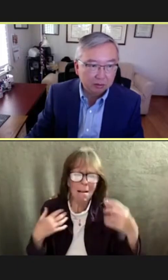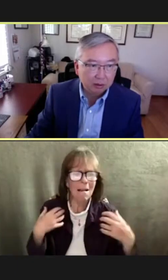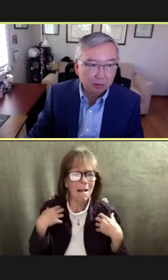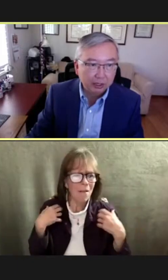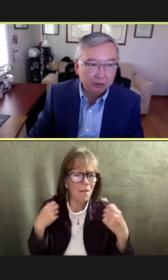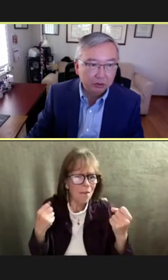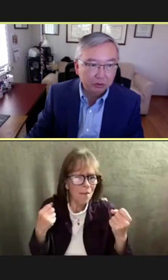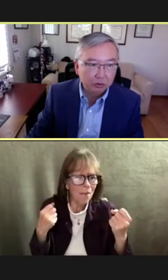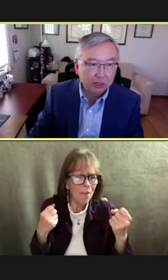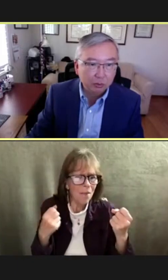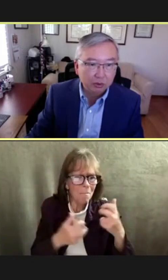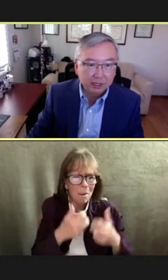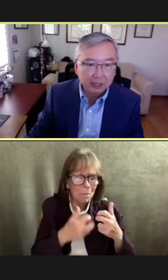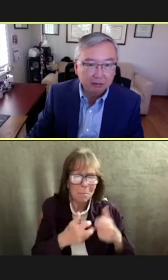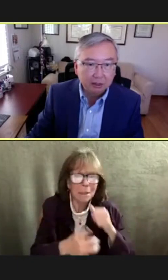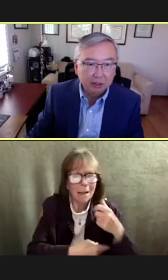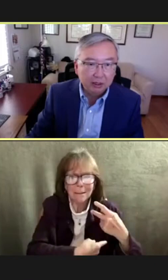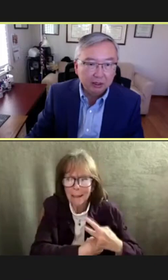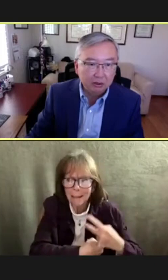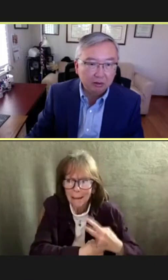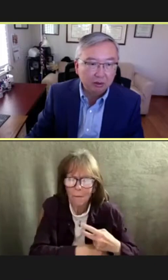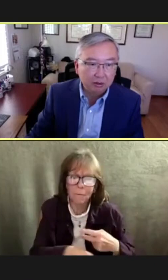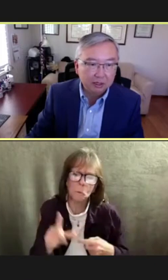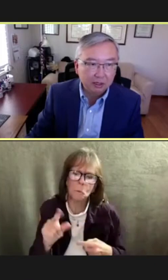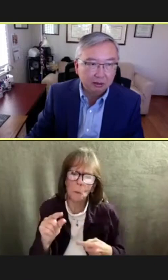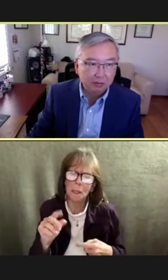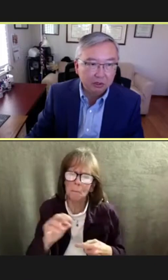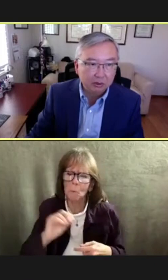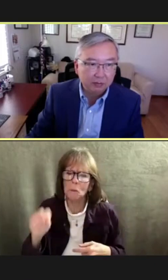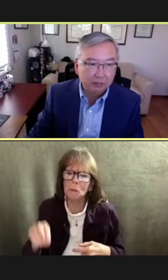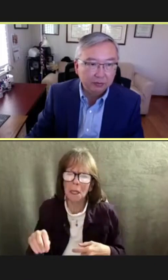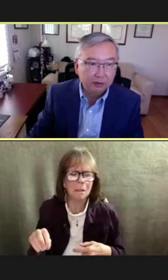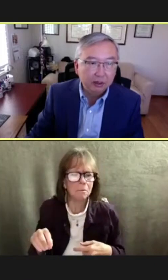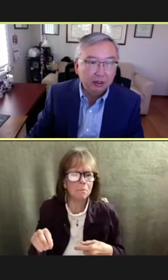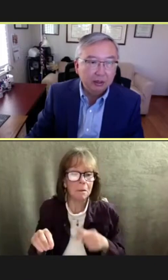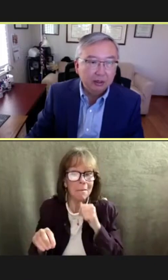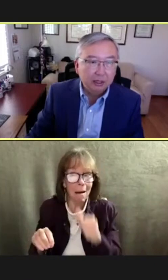compared to 20% in non-autistic individuals.